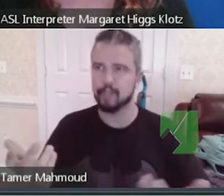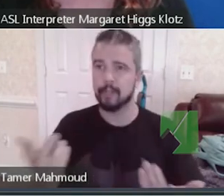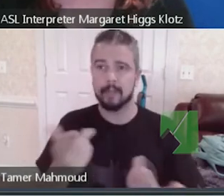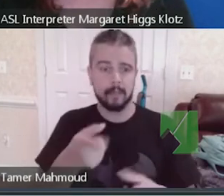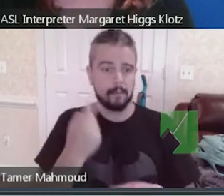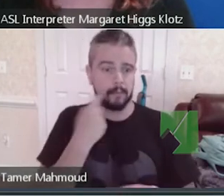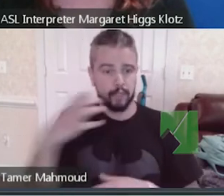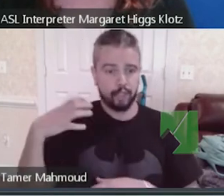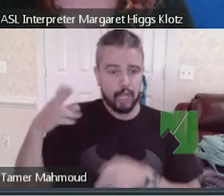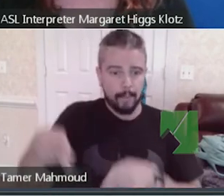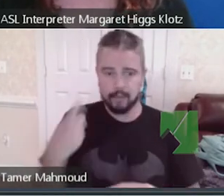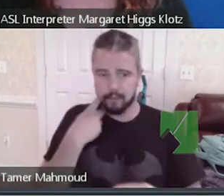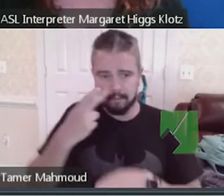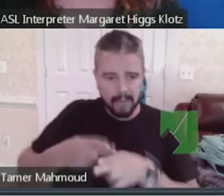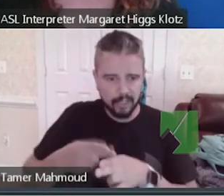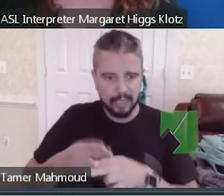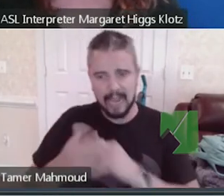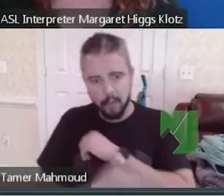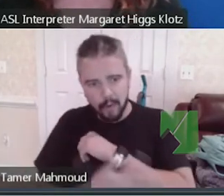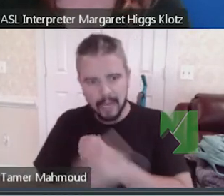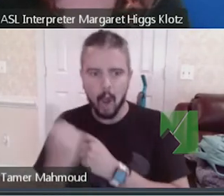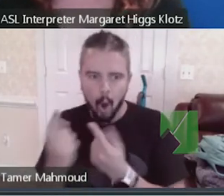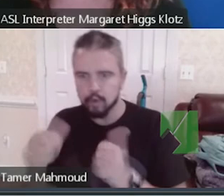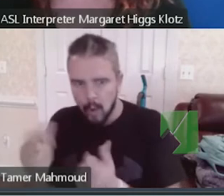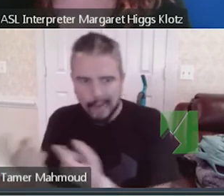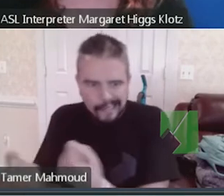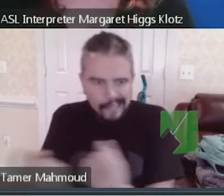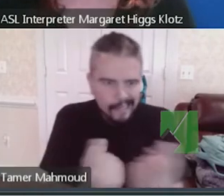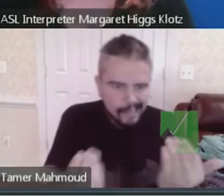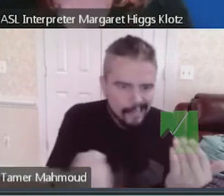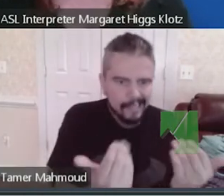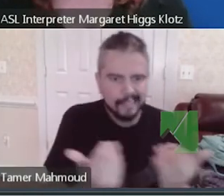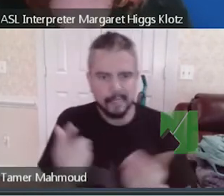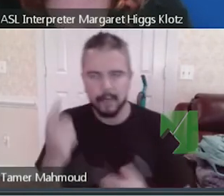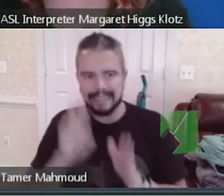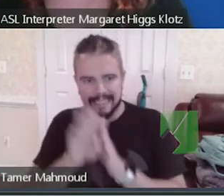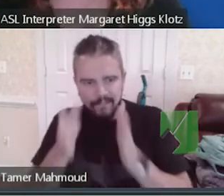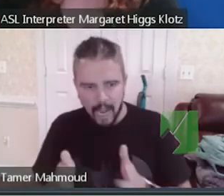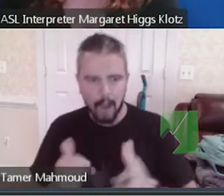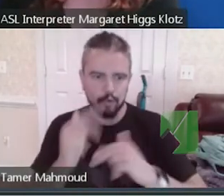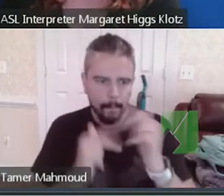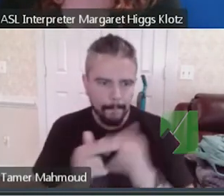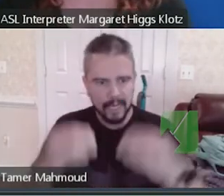So there are several factors in question here. And like the chairperson mentioned that people are always